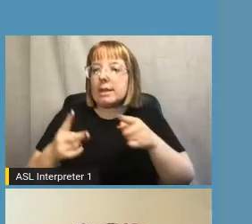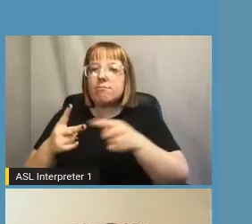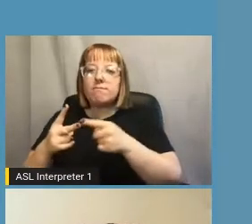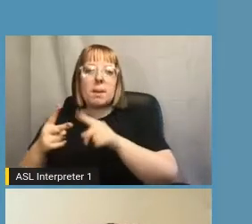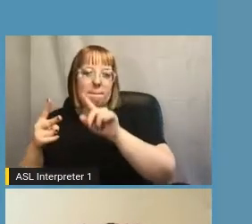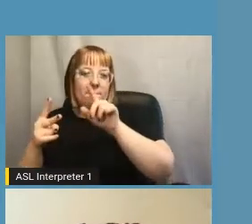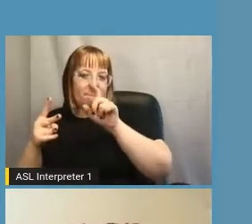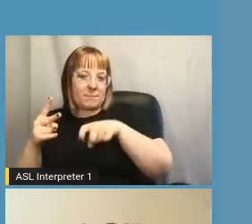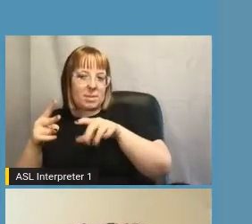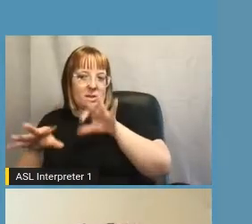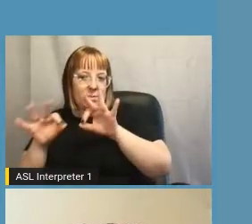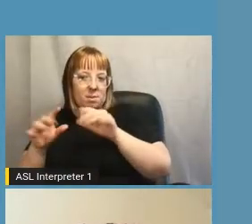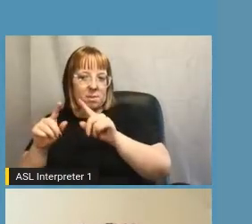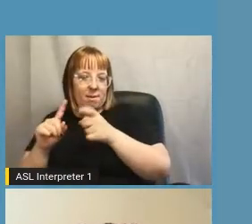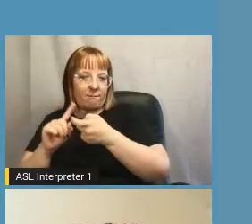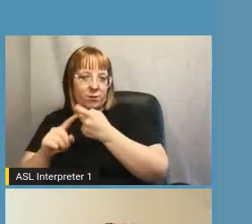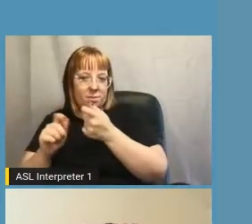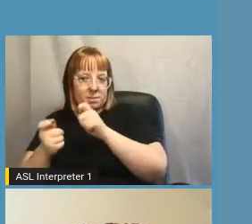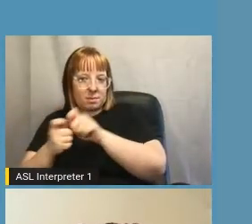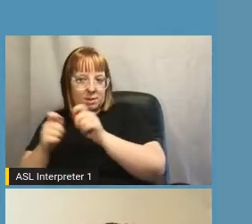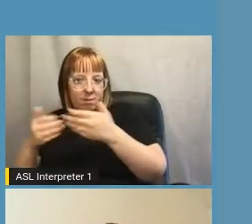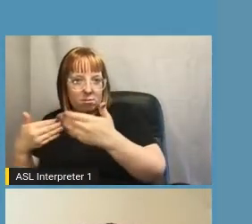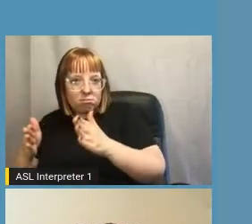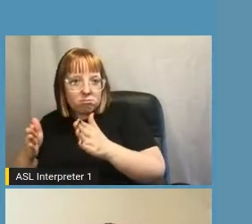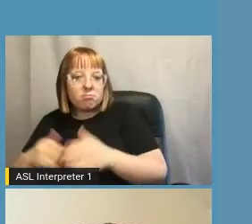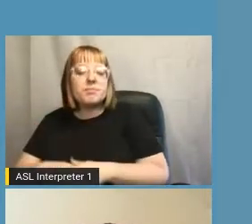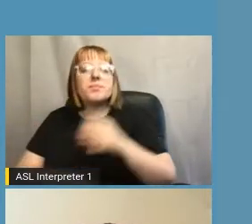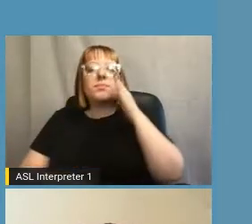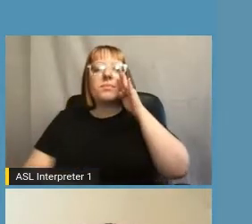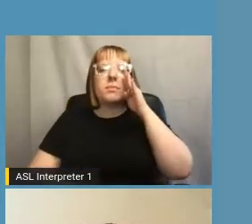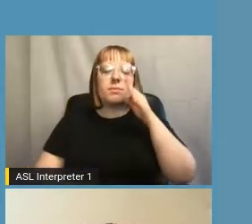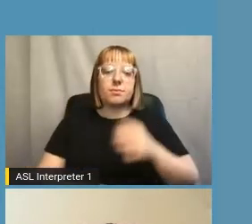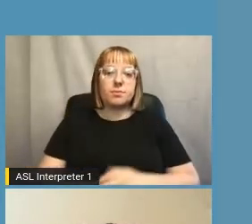no walls yet and then i create what i want and i think i really want to make the distinction